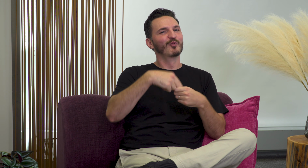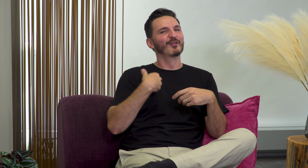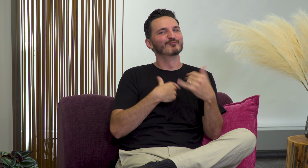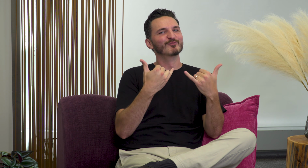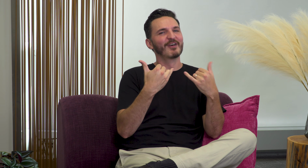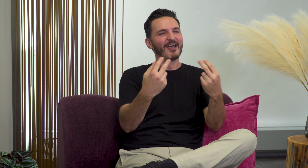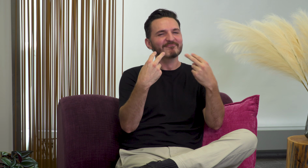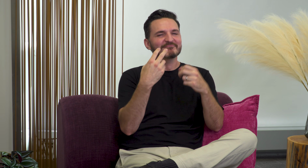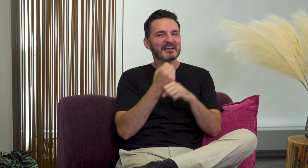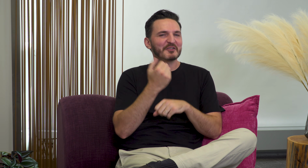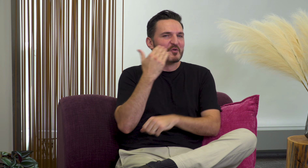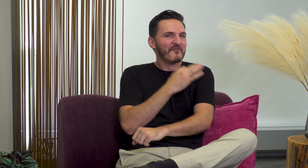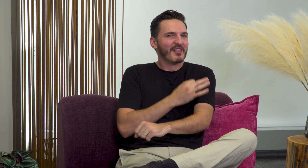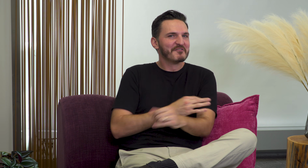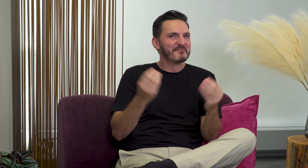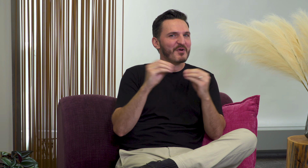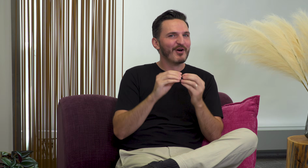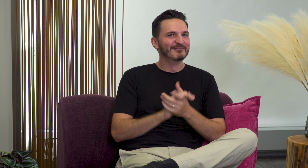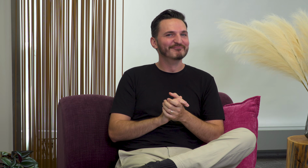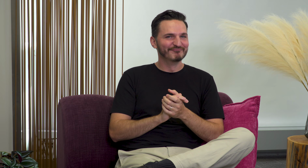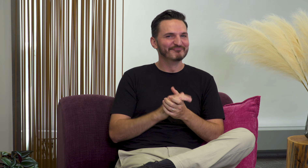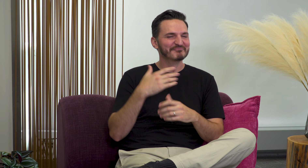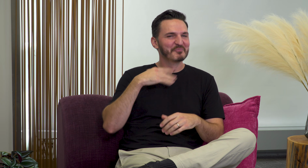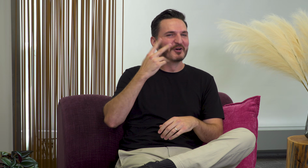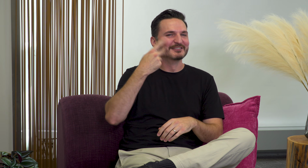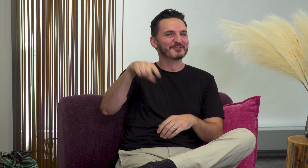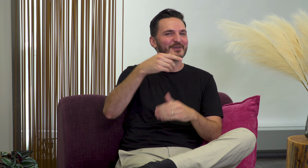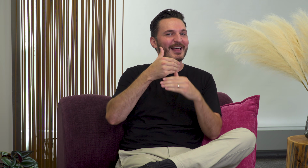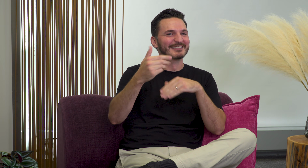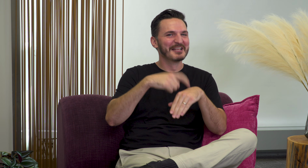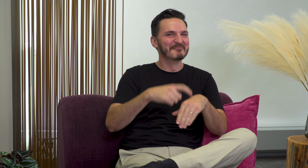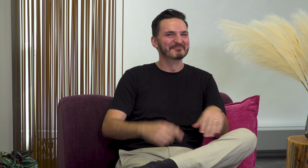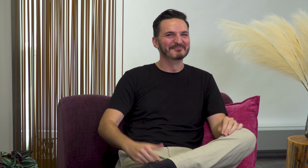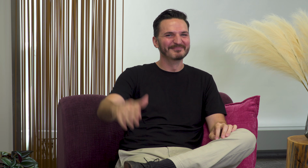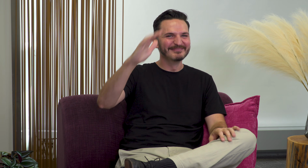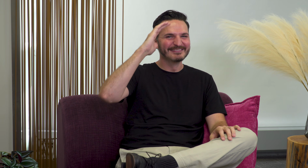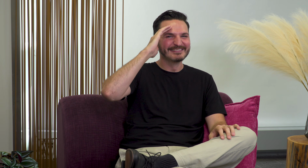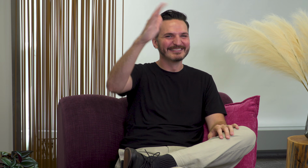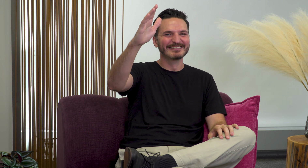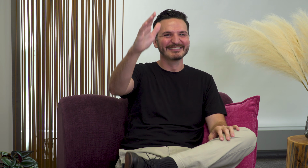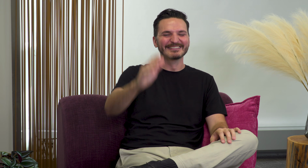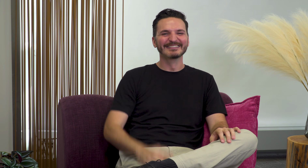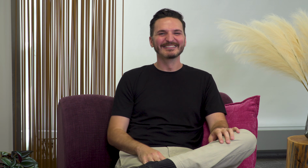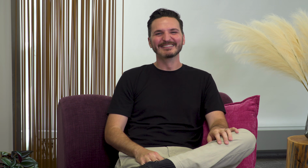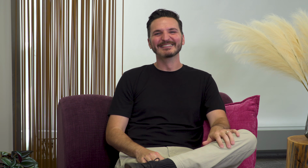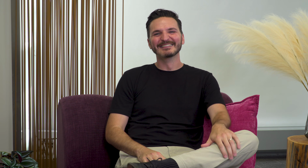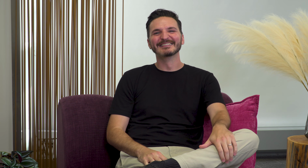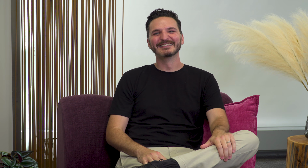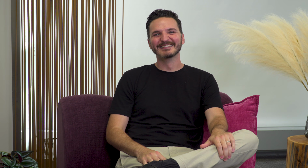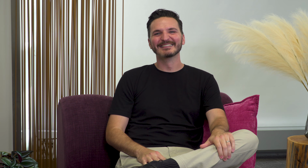And to our audience. Thank you for joining us today and learning a little bit more about our new dean. See you next time.